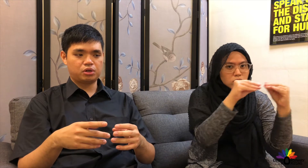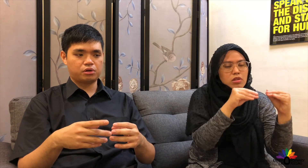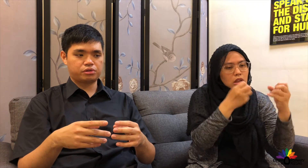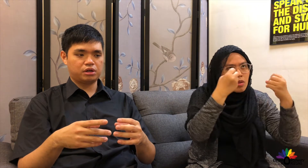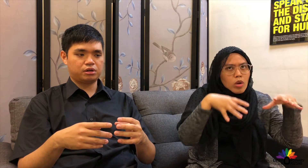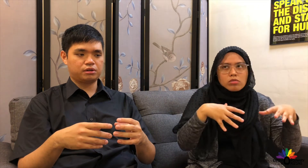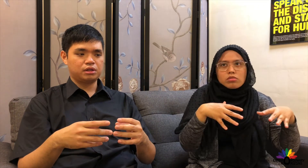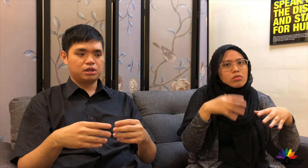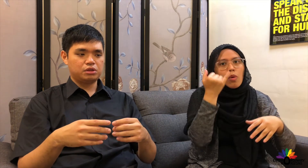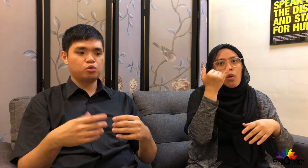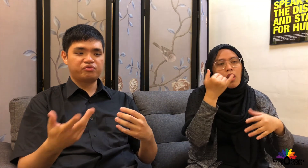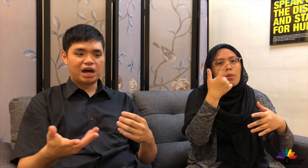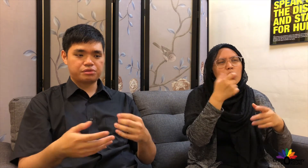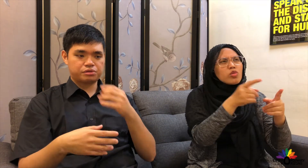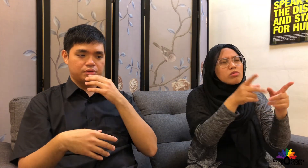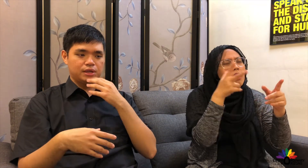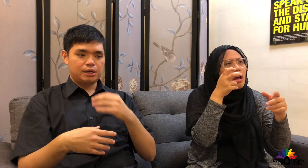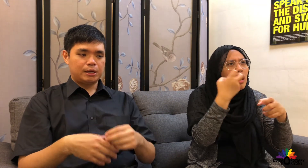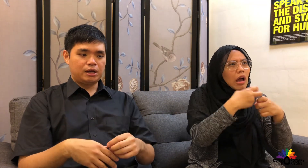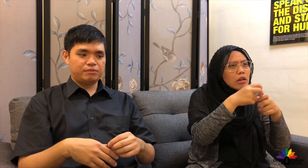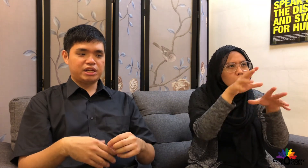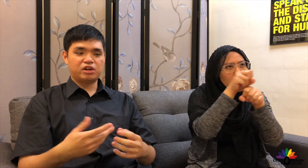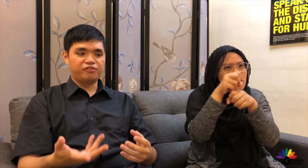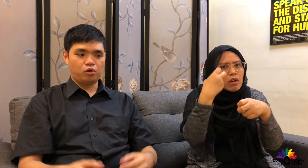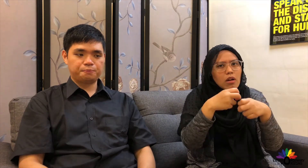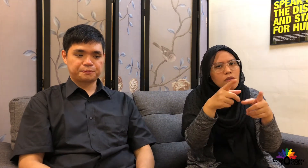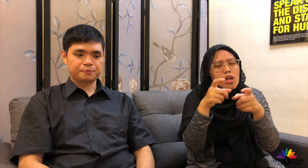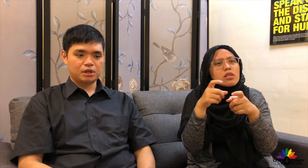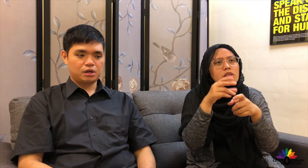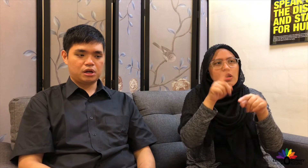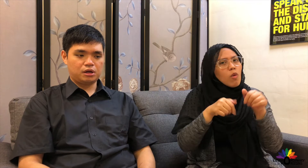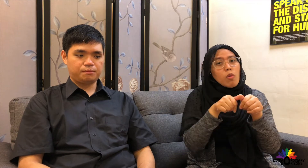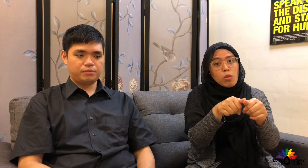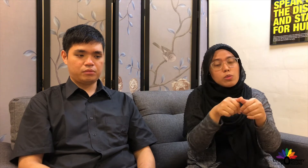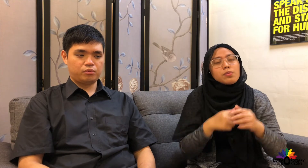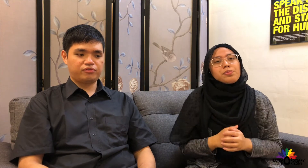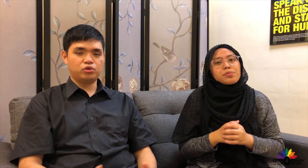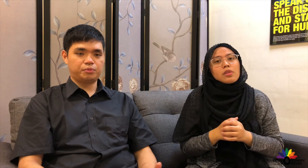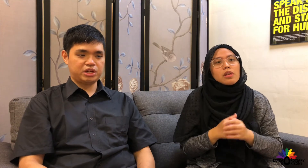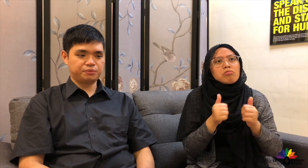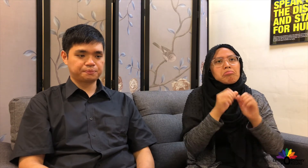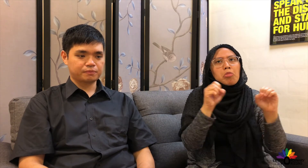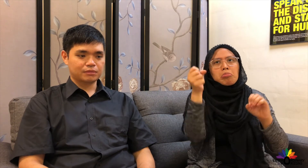because it's too fast and they cannot follow with no interpretation.